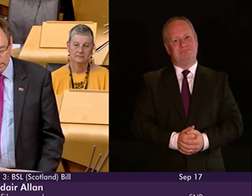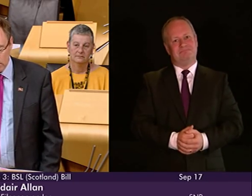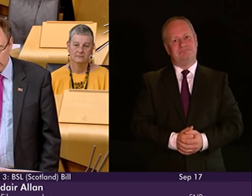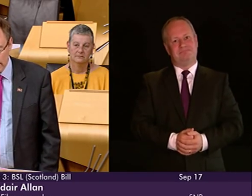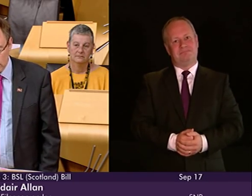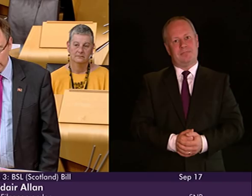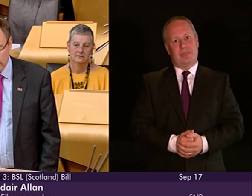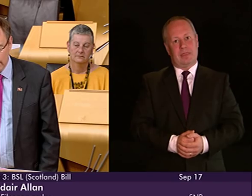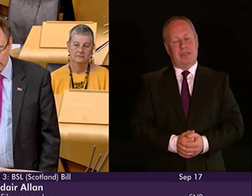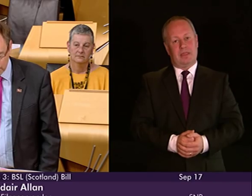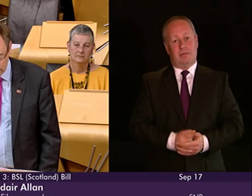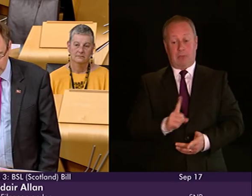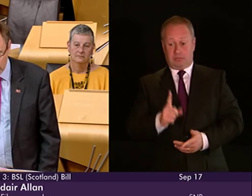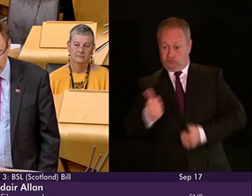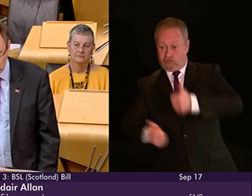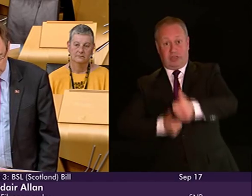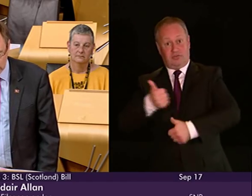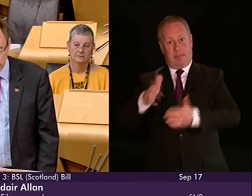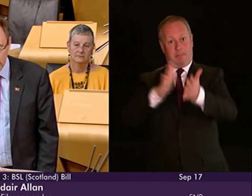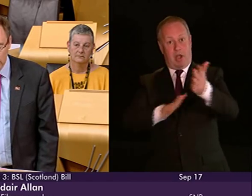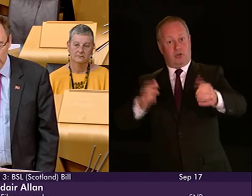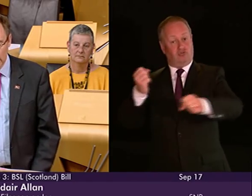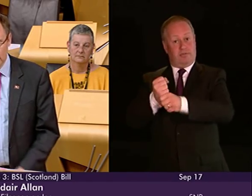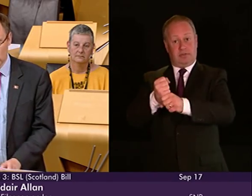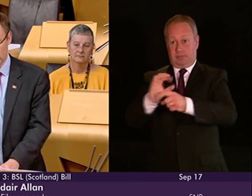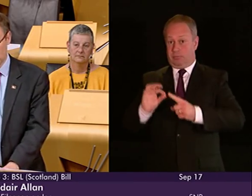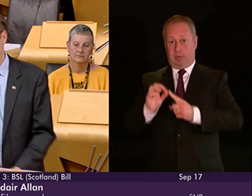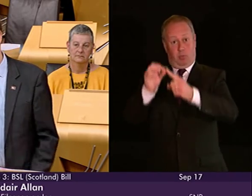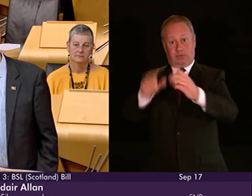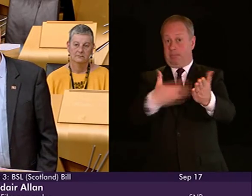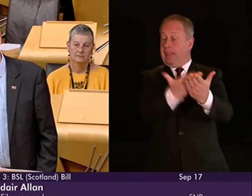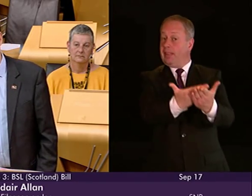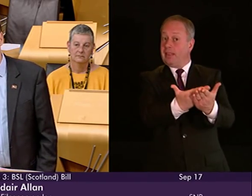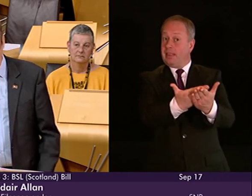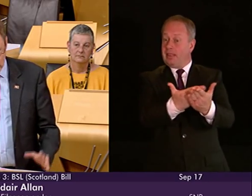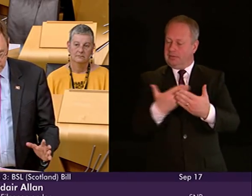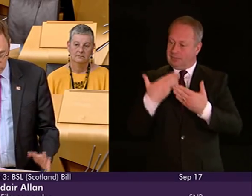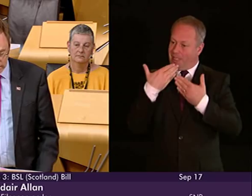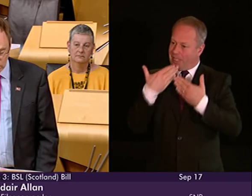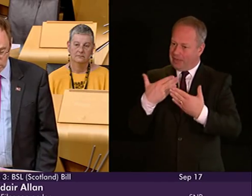I congratulate Mark Griffin on proposing the bill, and I thank him for working closely